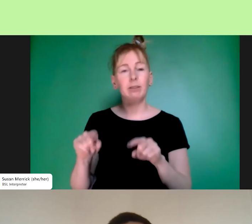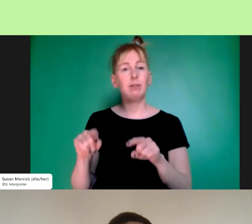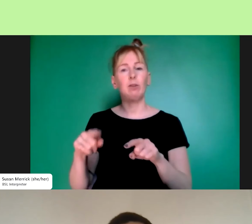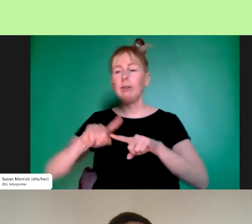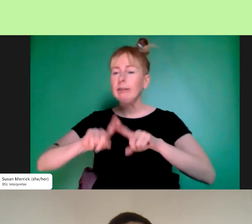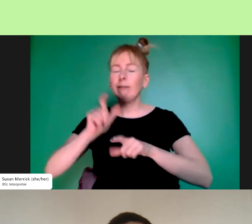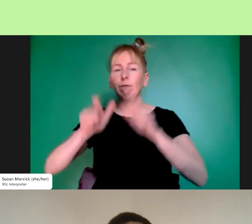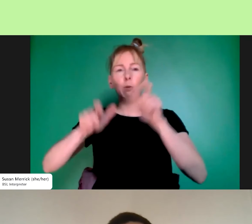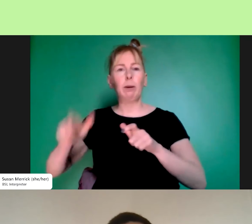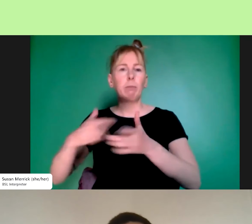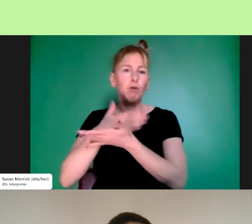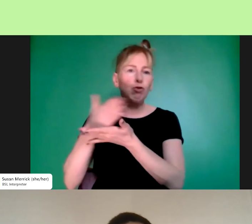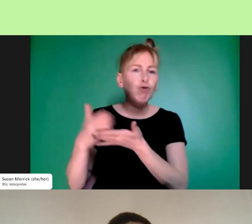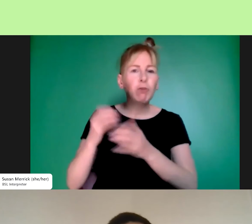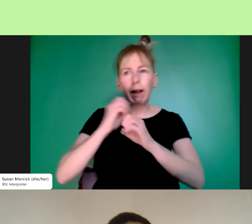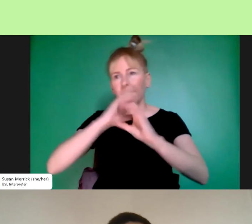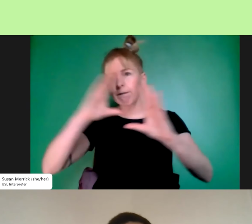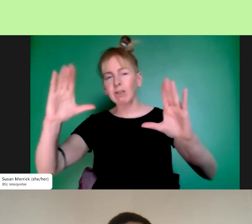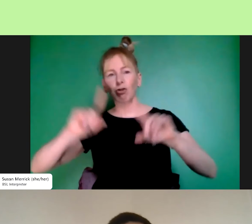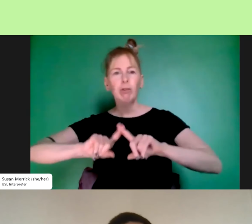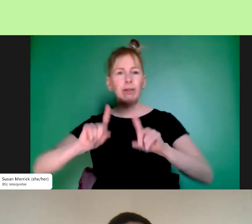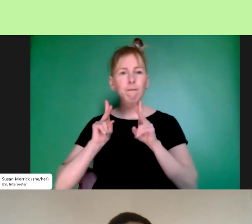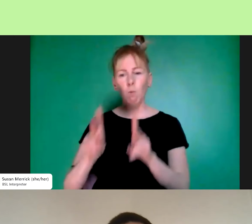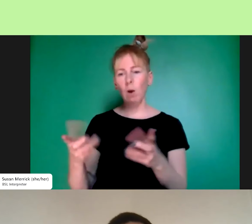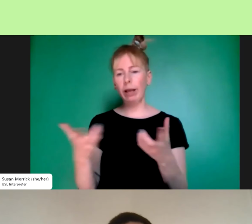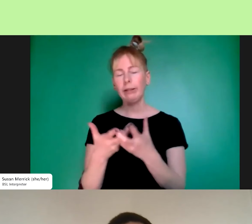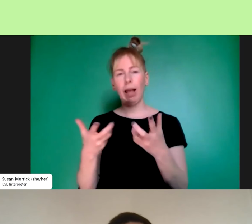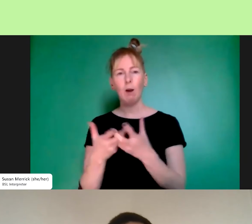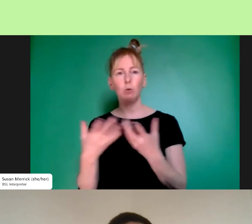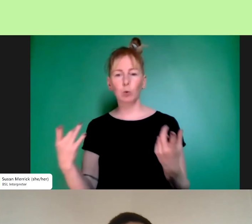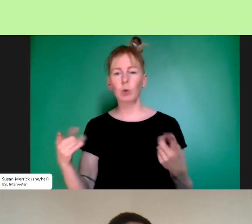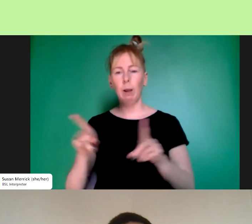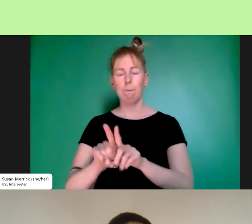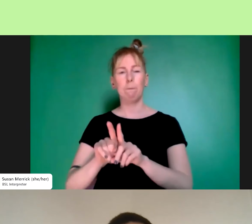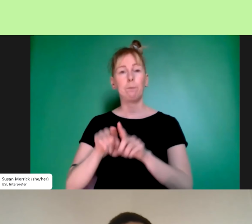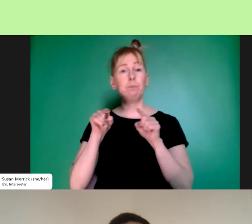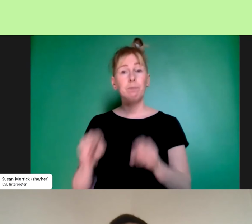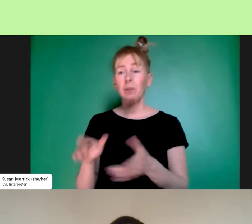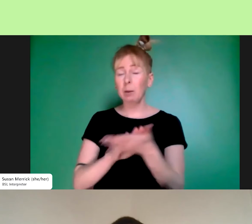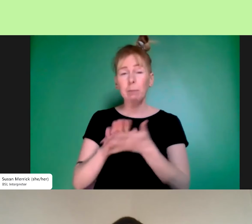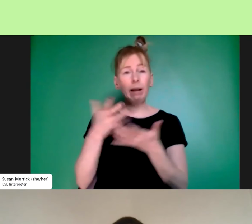constantly figuring out ways of caring for each other in order for this thing to happen. So,